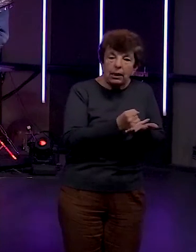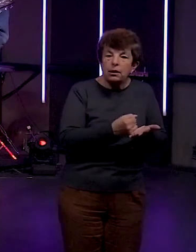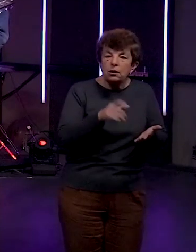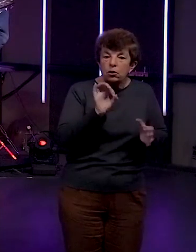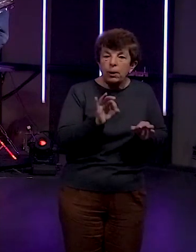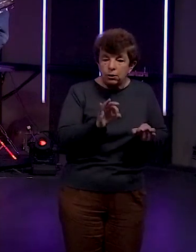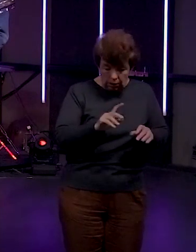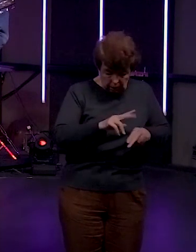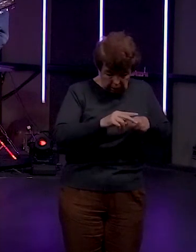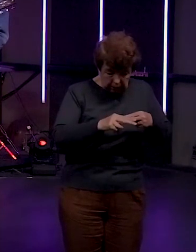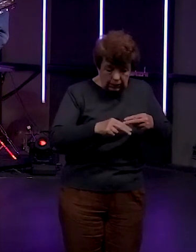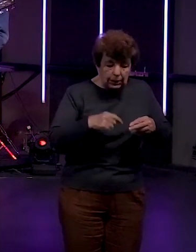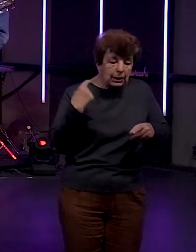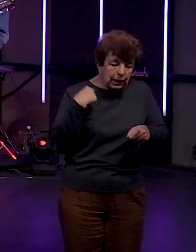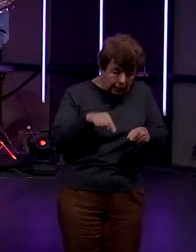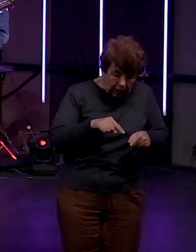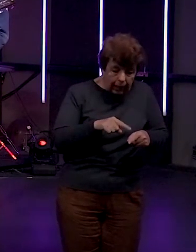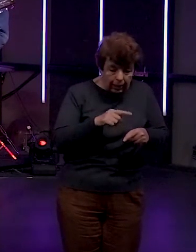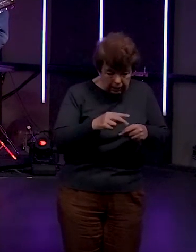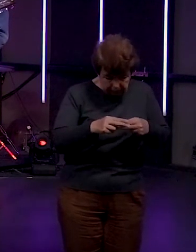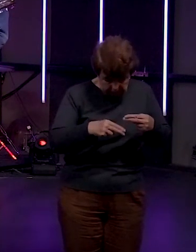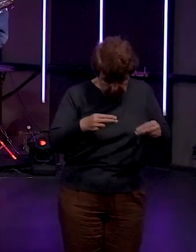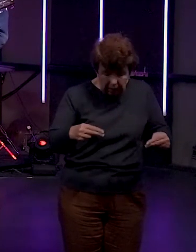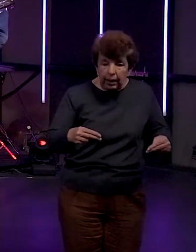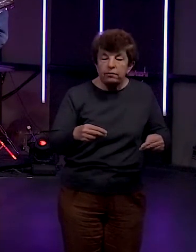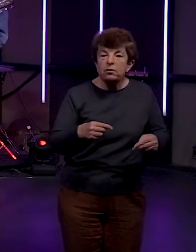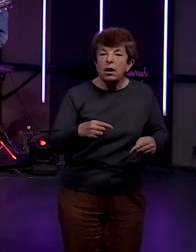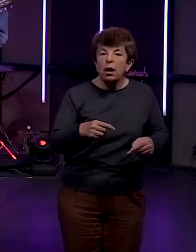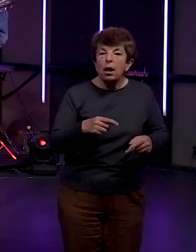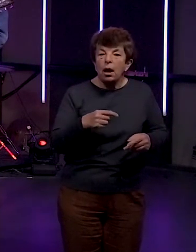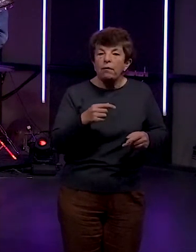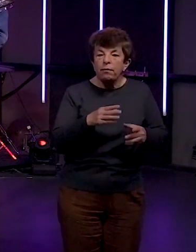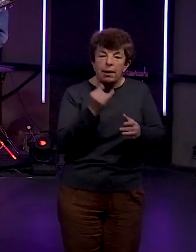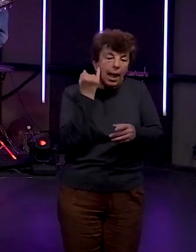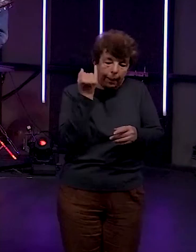lambs - it played a a very important role in the Jewish religious life and